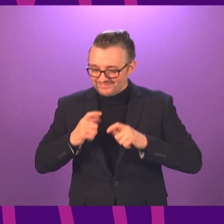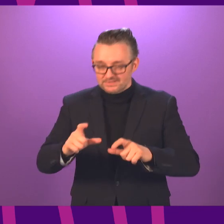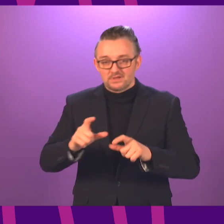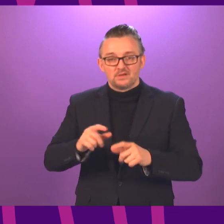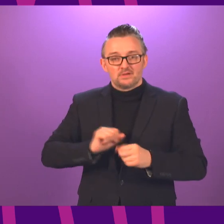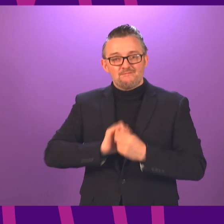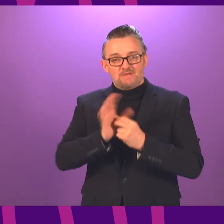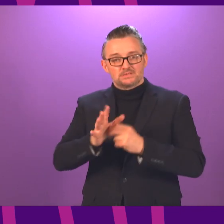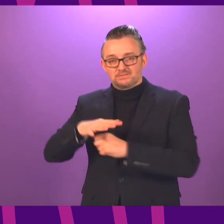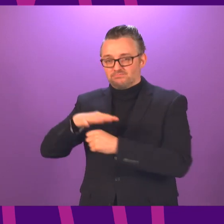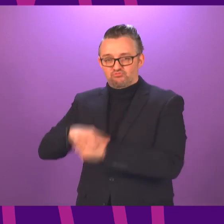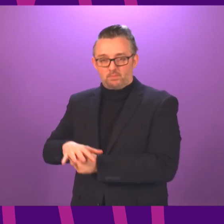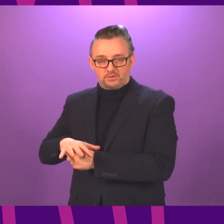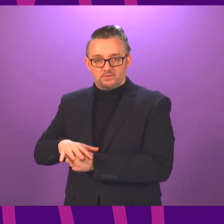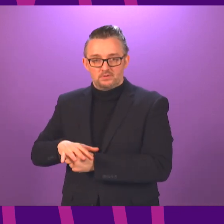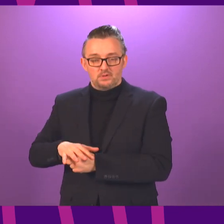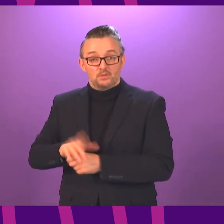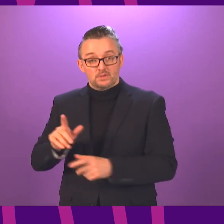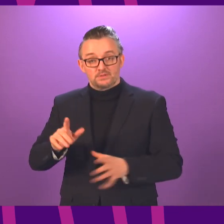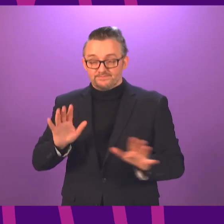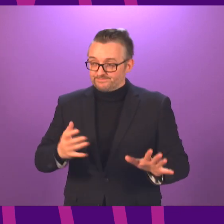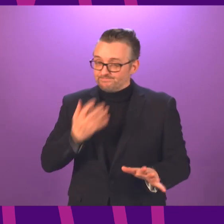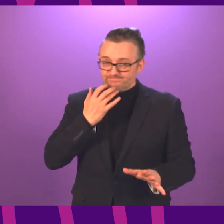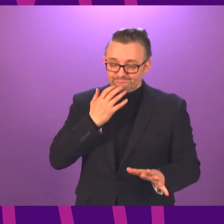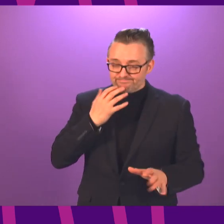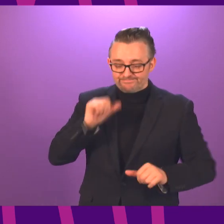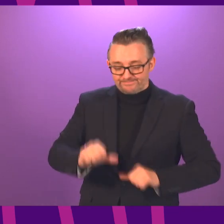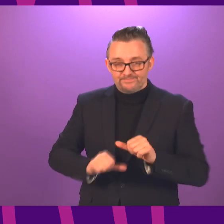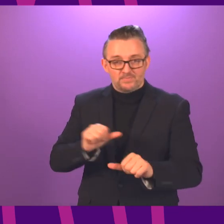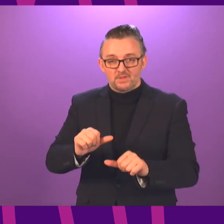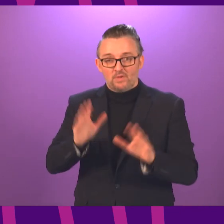the virus. Of course, that means sticking for a bit longer to the current lockdown rules.